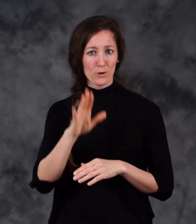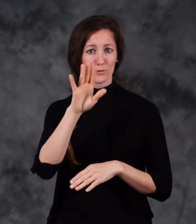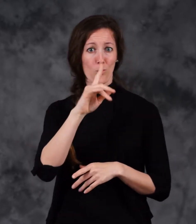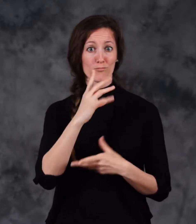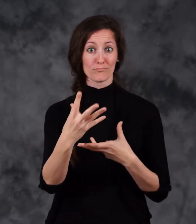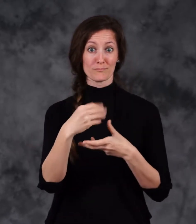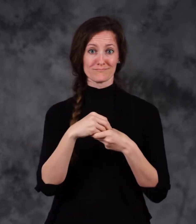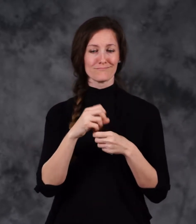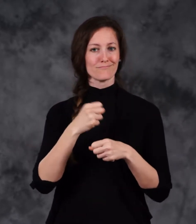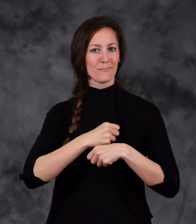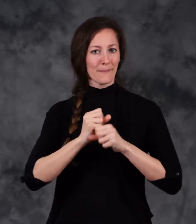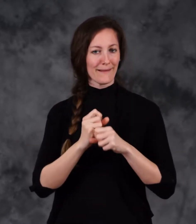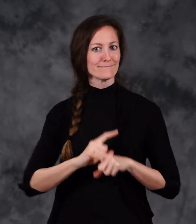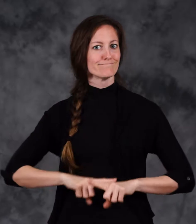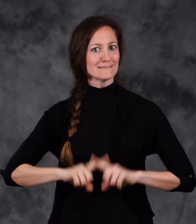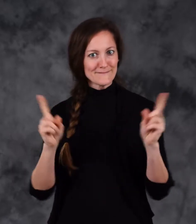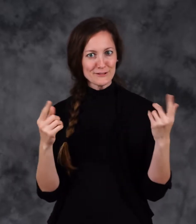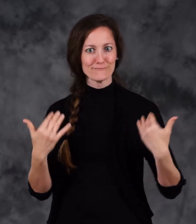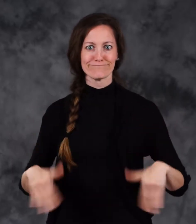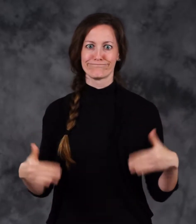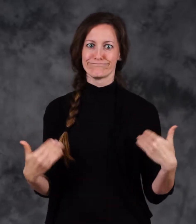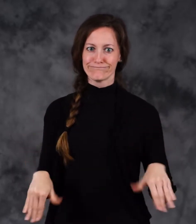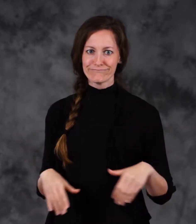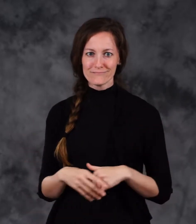Your participation made a difference!